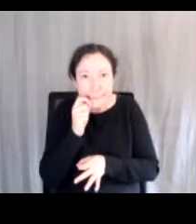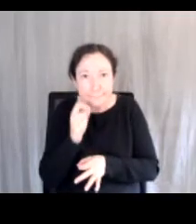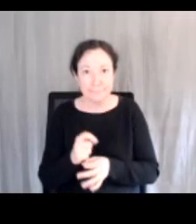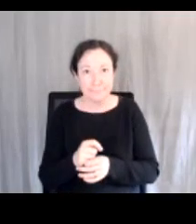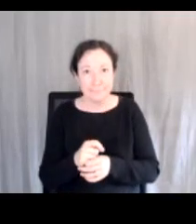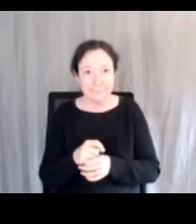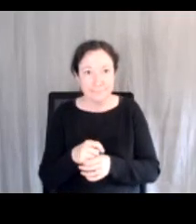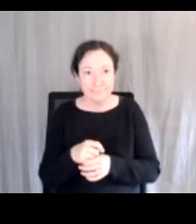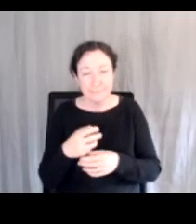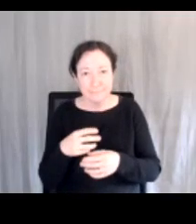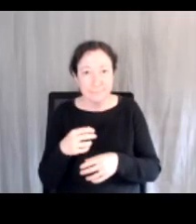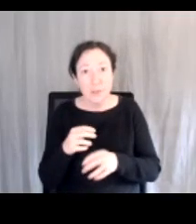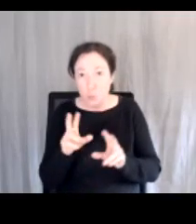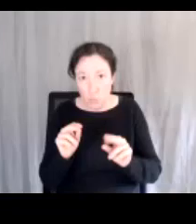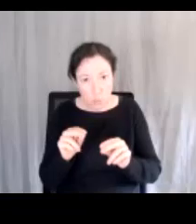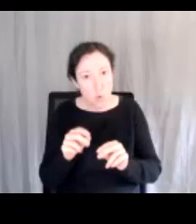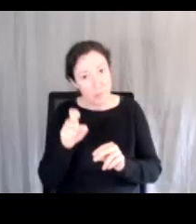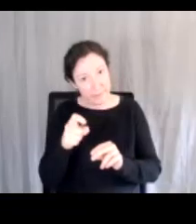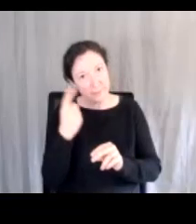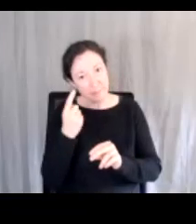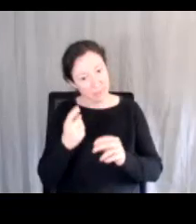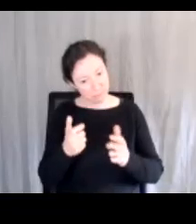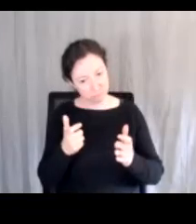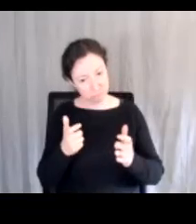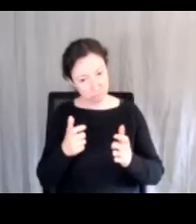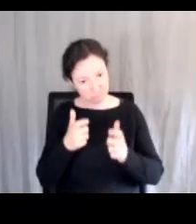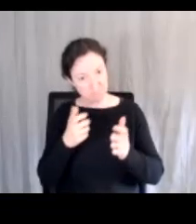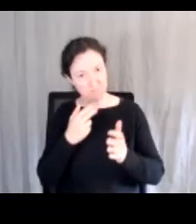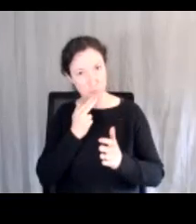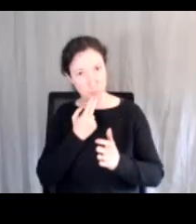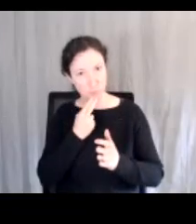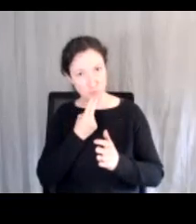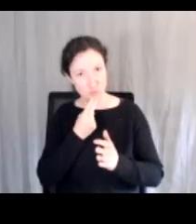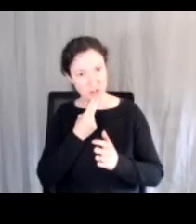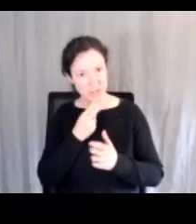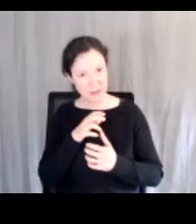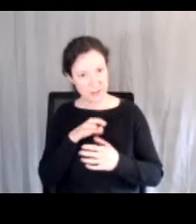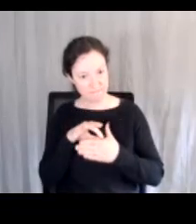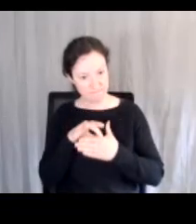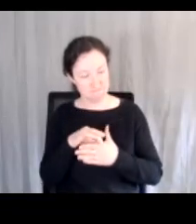This afternoon. Snack is so important 'cause you go from what, one o'clock to six o'clock with very little food.